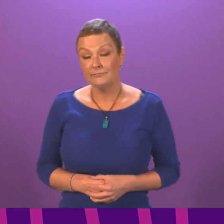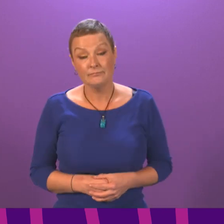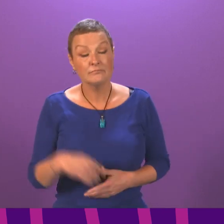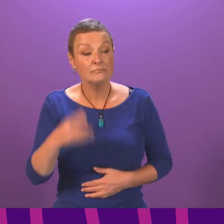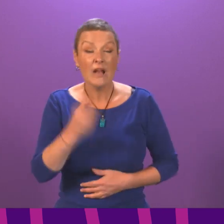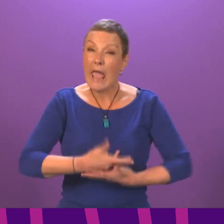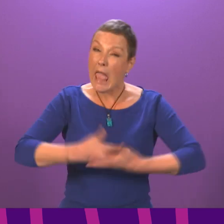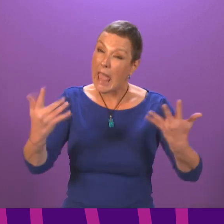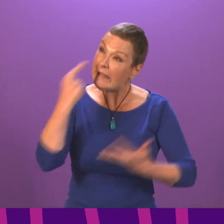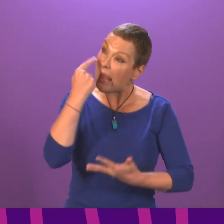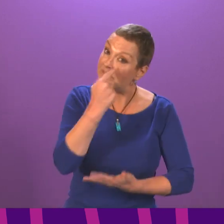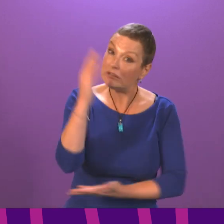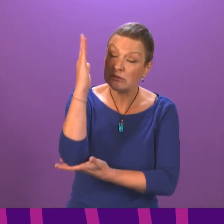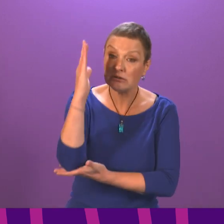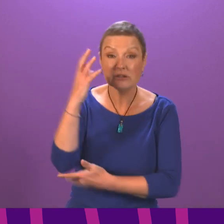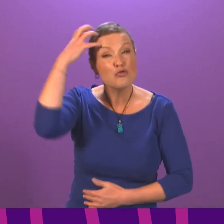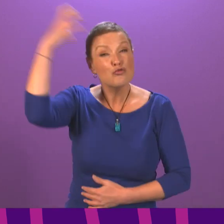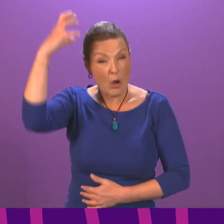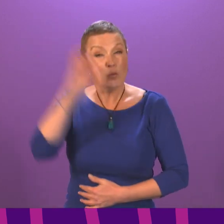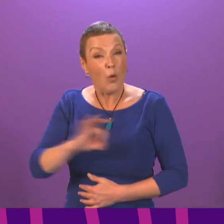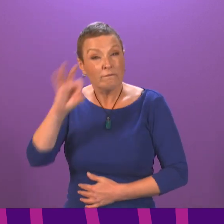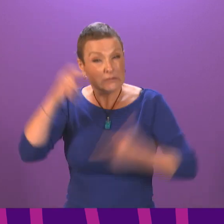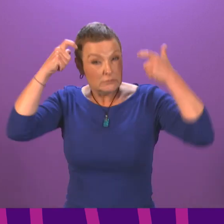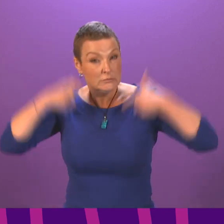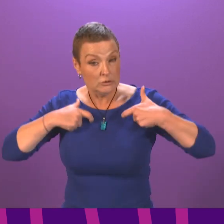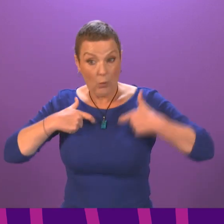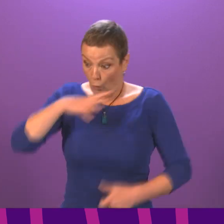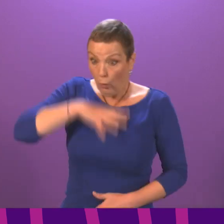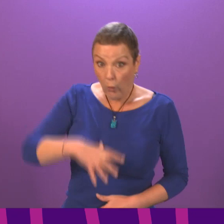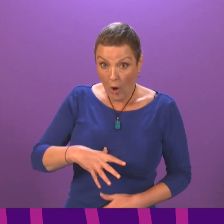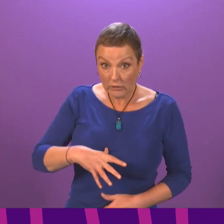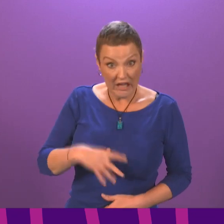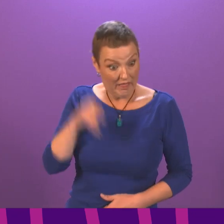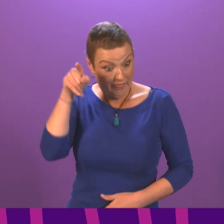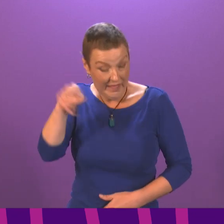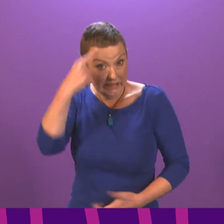to any investigation that it is involved in, and who it chooses to speak to in relation